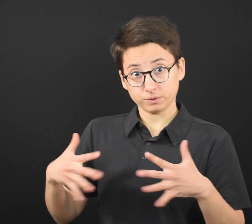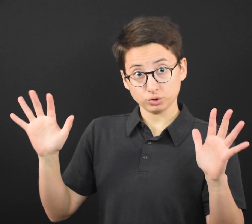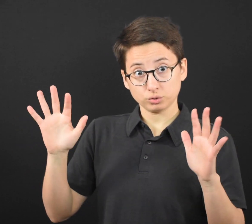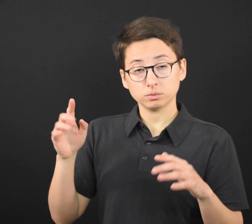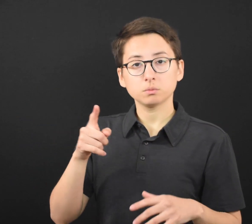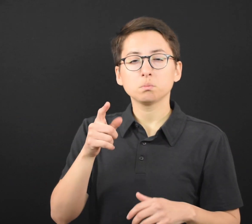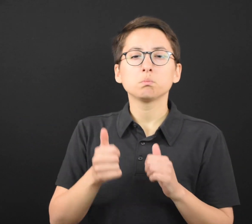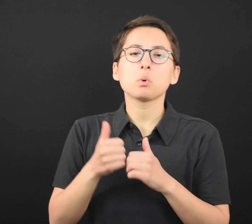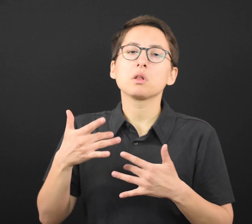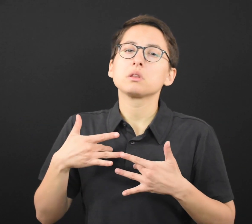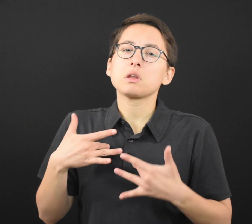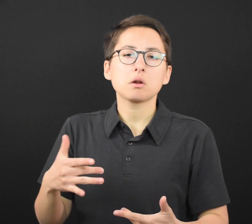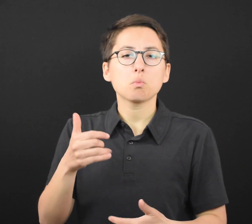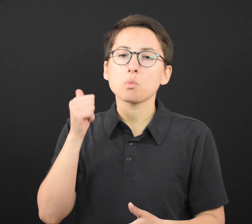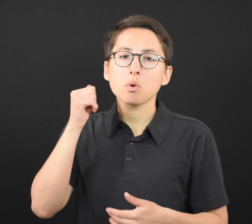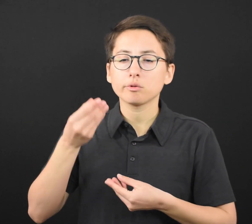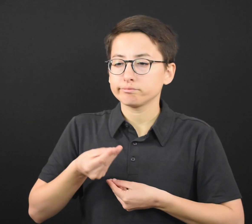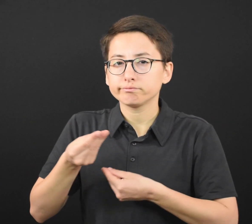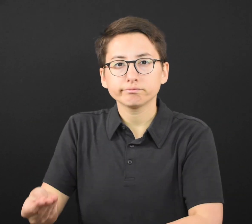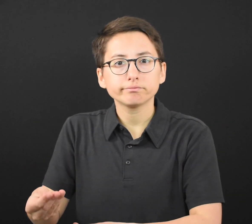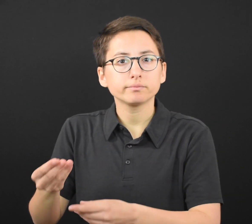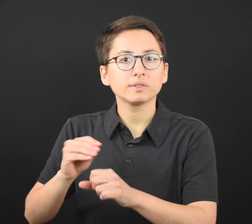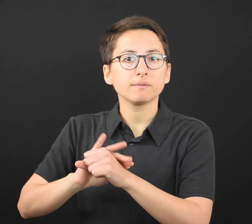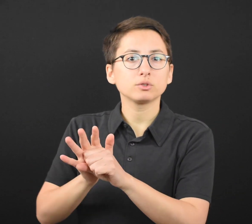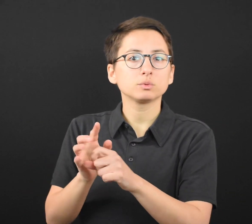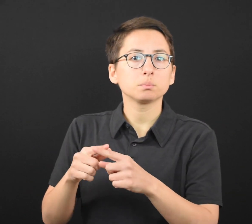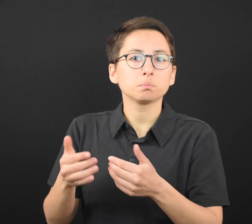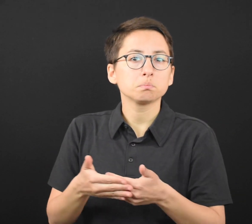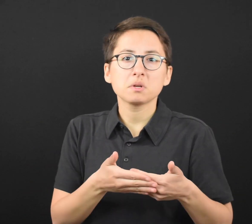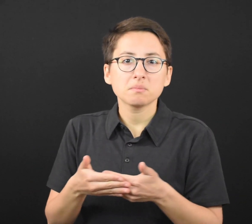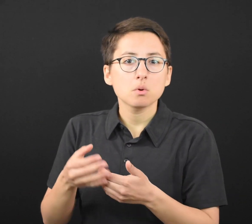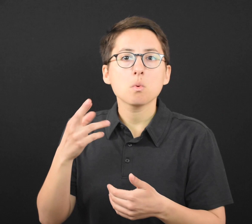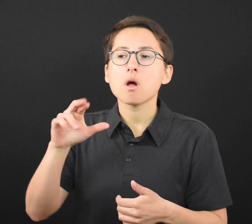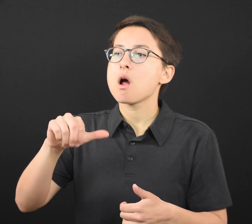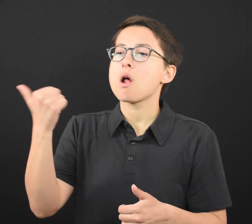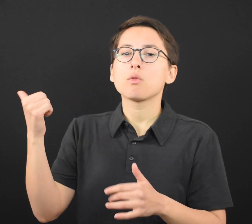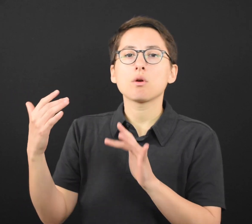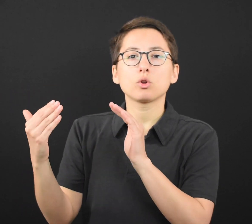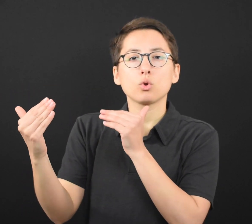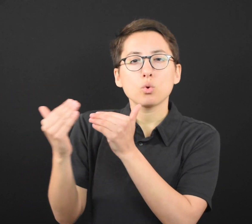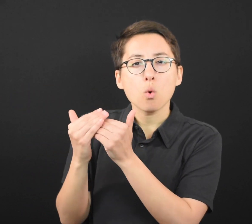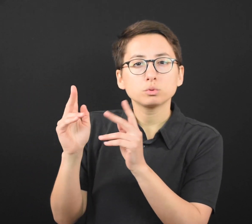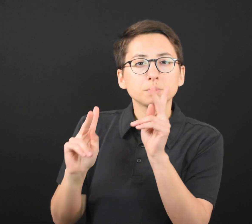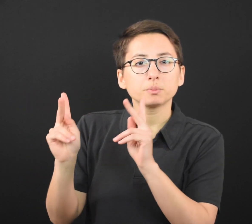pass the virus to your newborn or any other close contacts after your isolation period has ended.